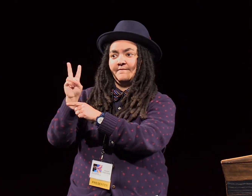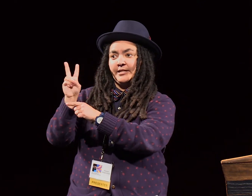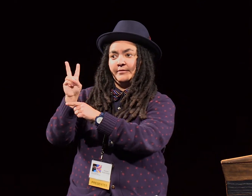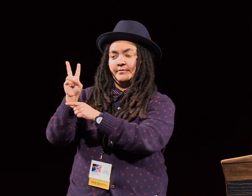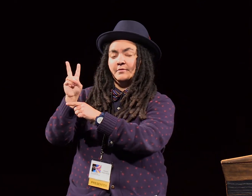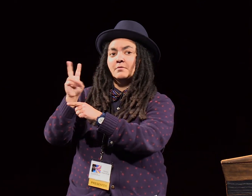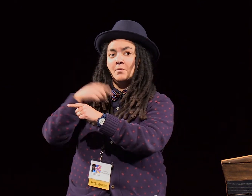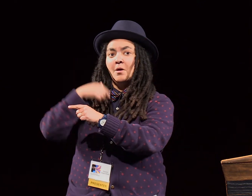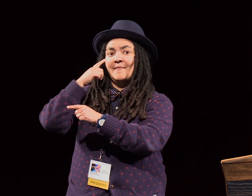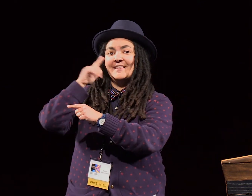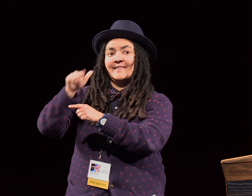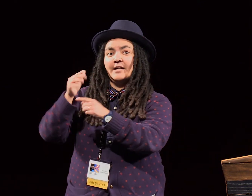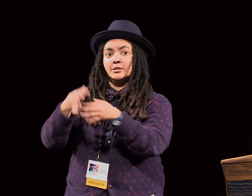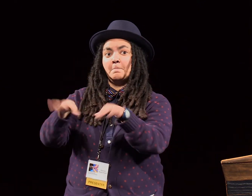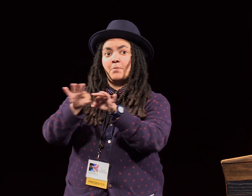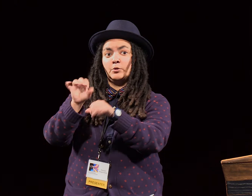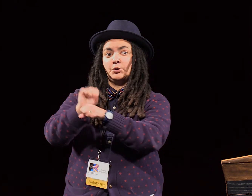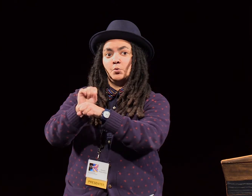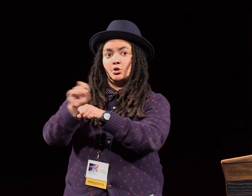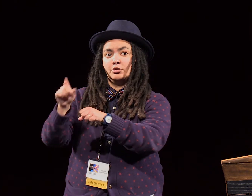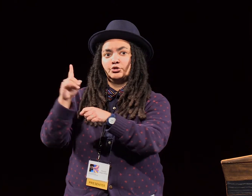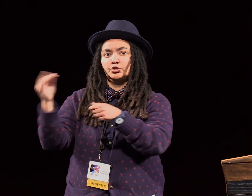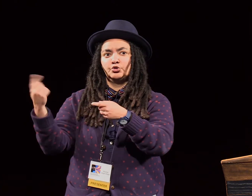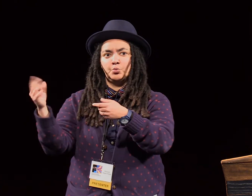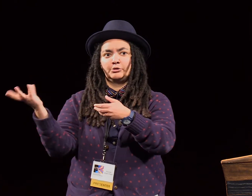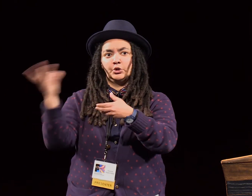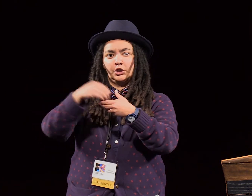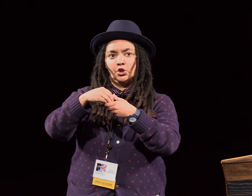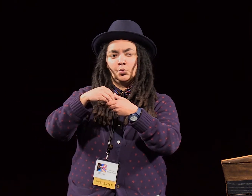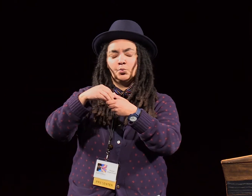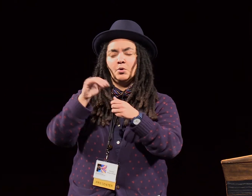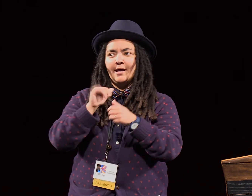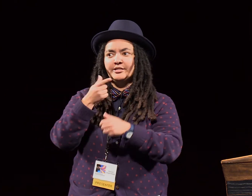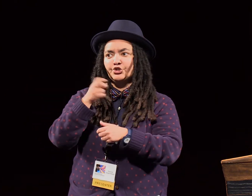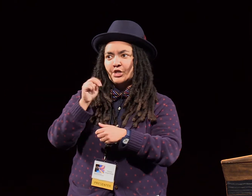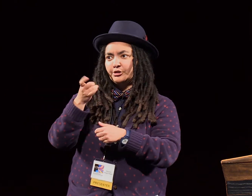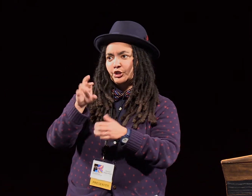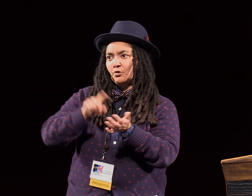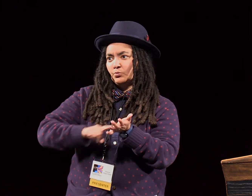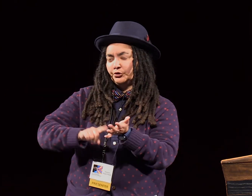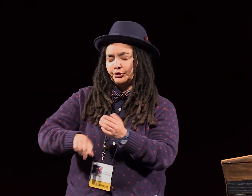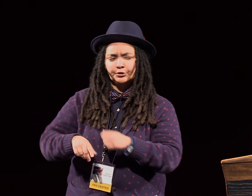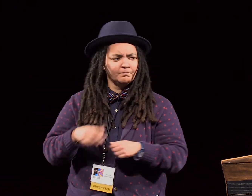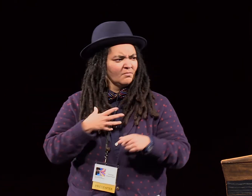But they talk about gay sign variation, or GSV for short,